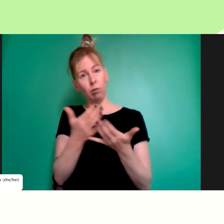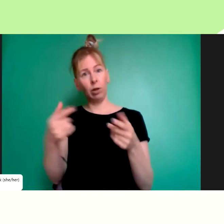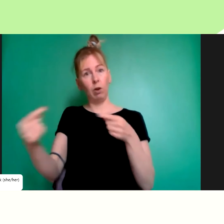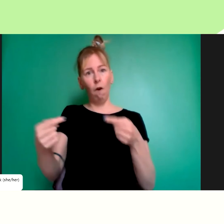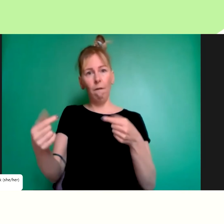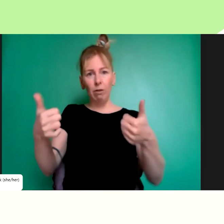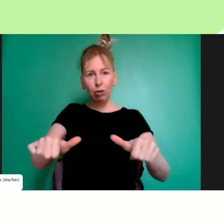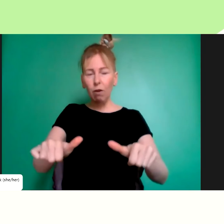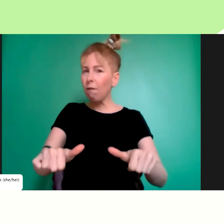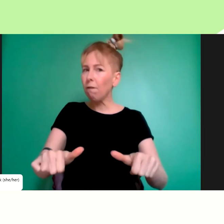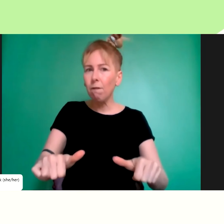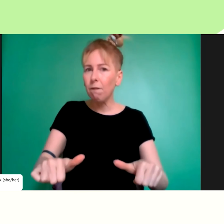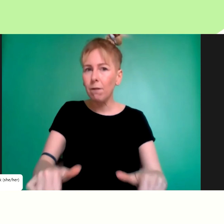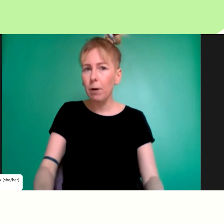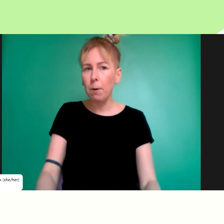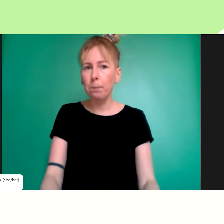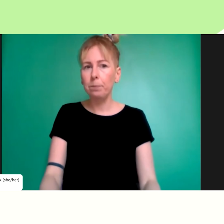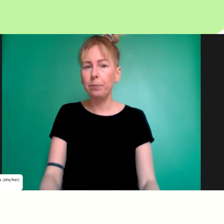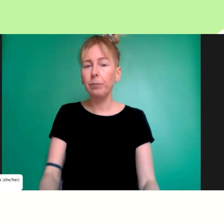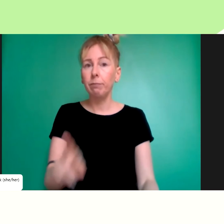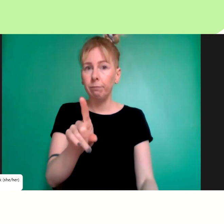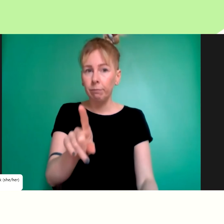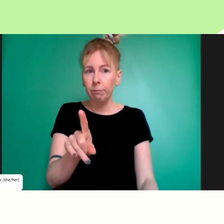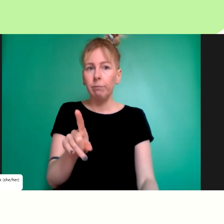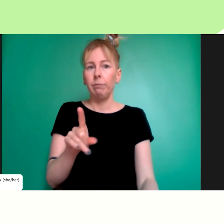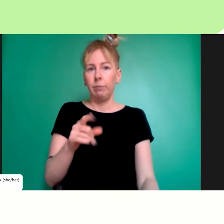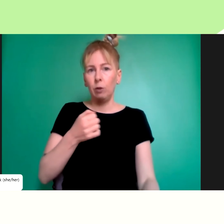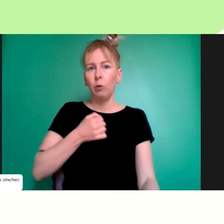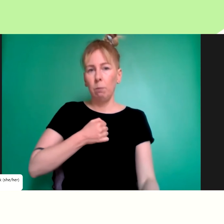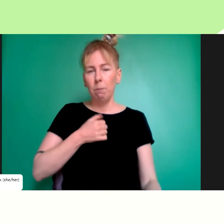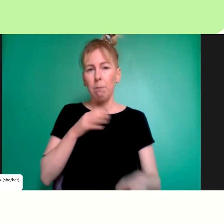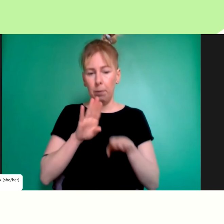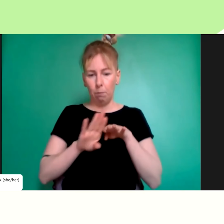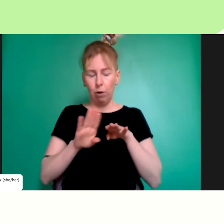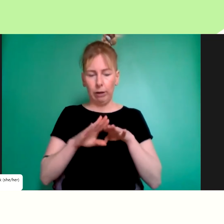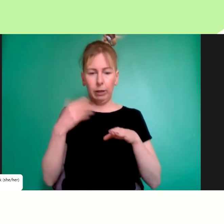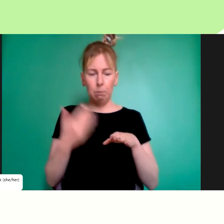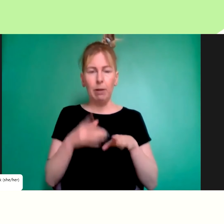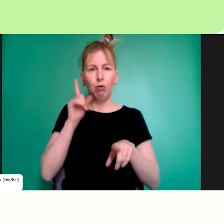Therefore, in my practice, I've been exploring non-western or non-Judeo-Christian cosmologies